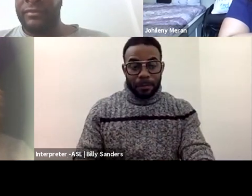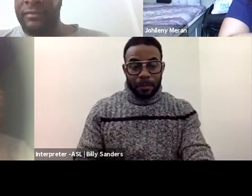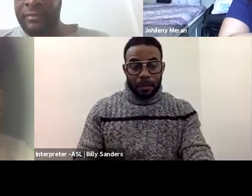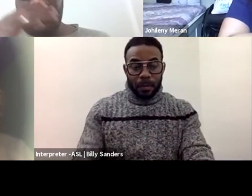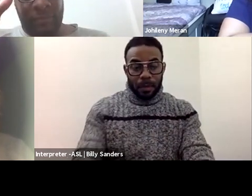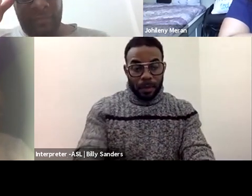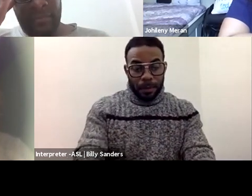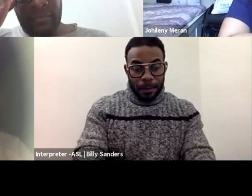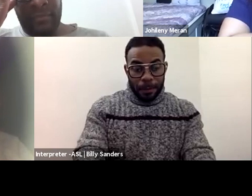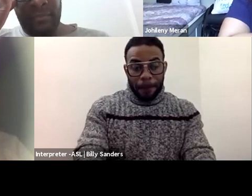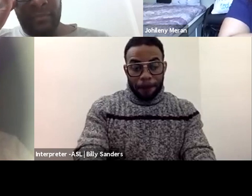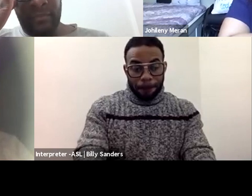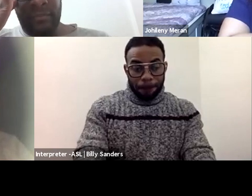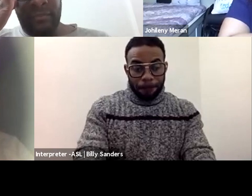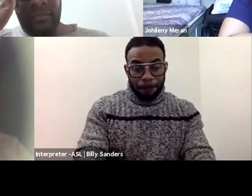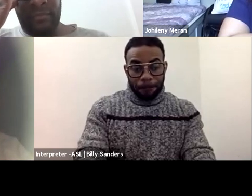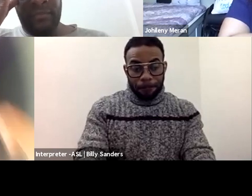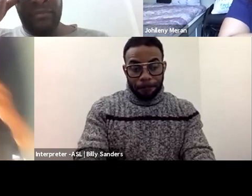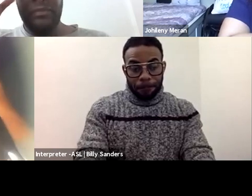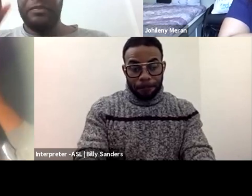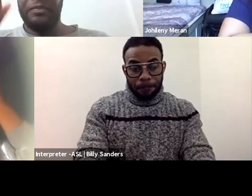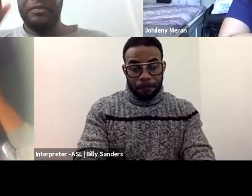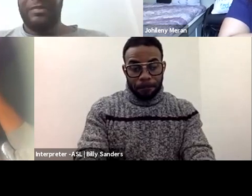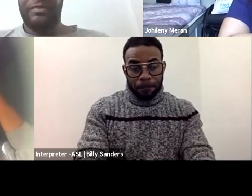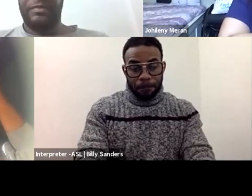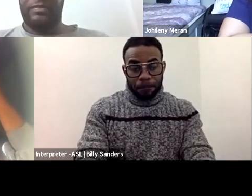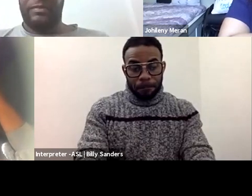That is an important awareness